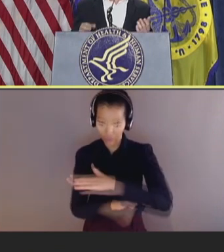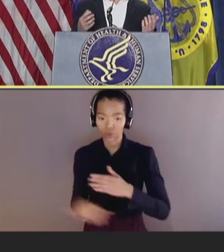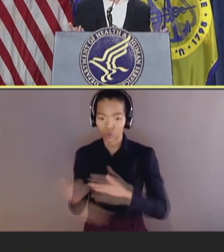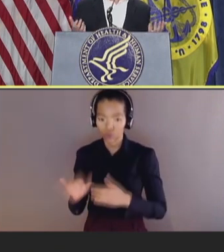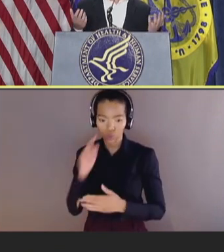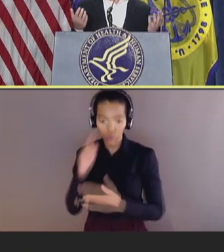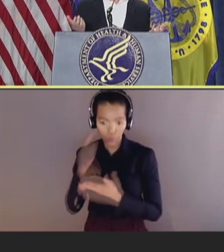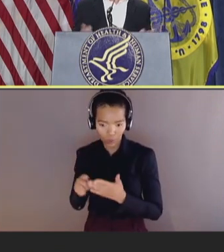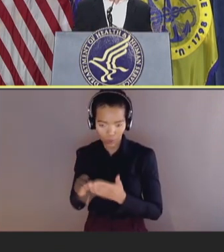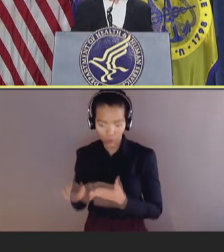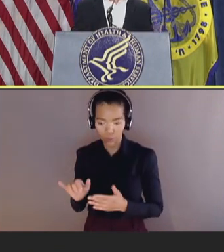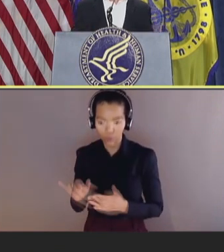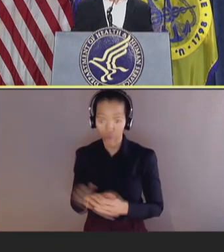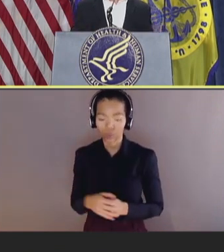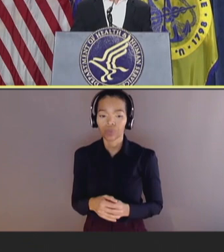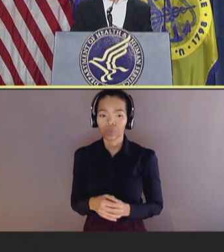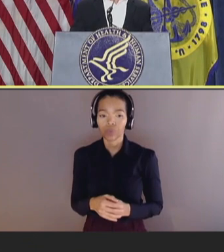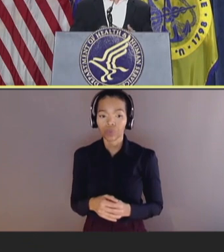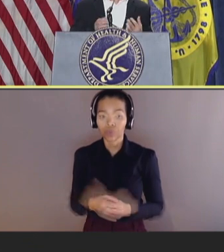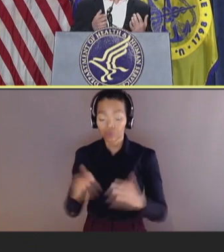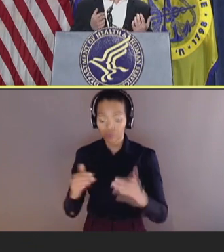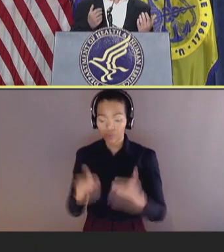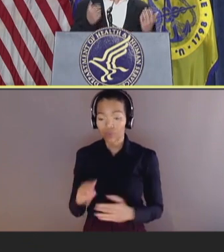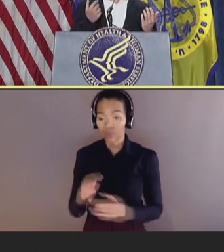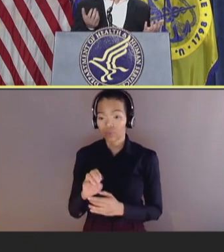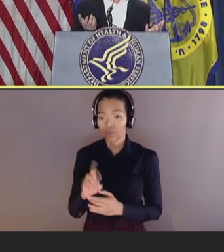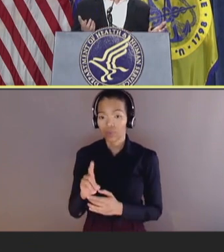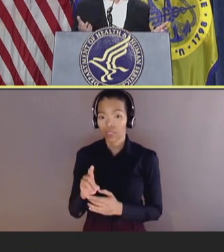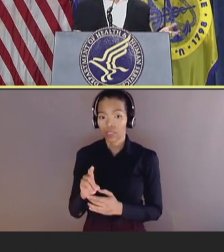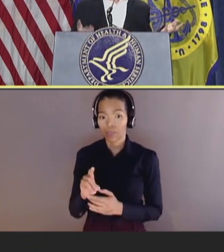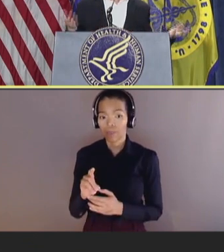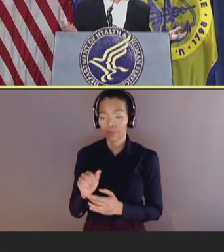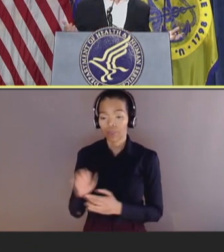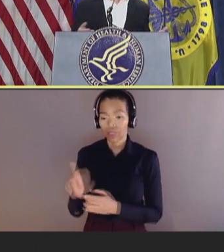speaking of that Medicaid rate, as I mentioned on that first slide,